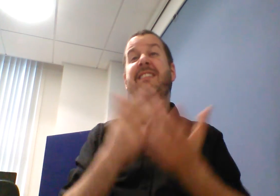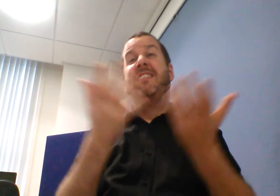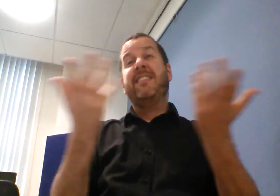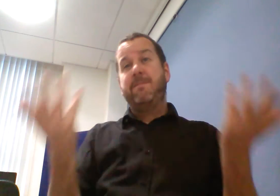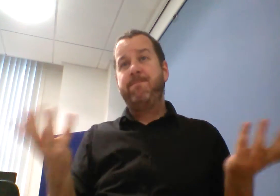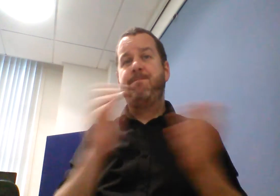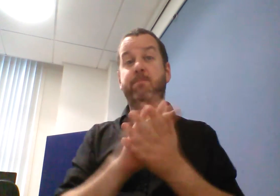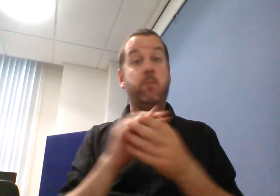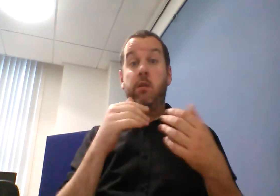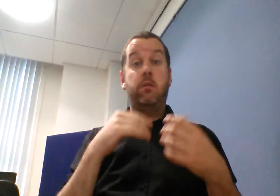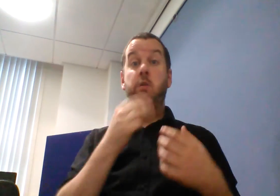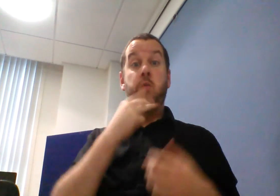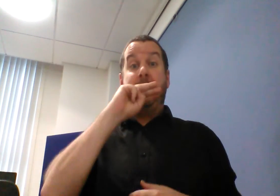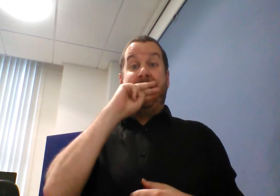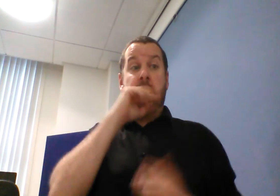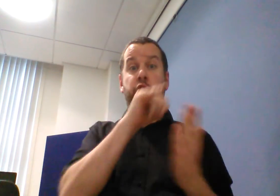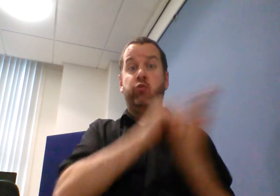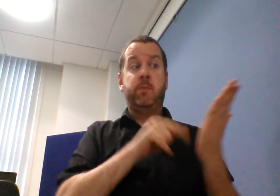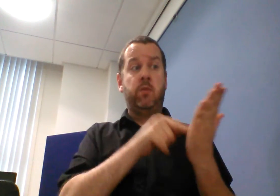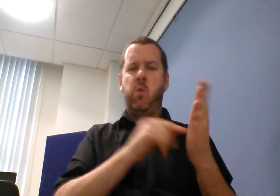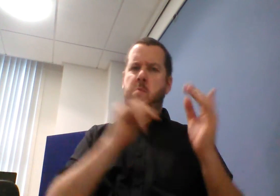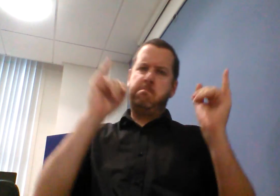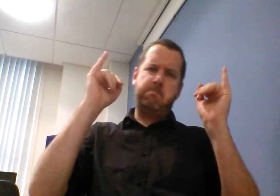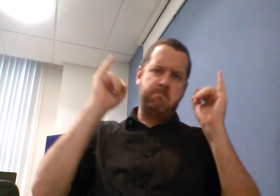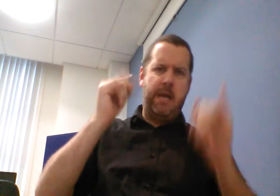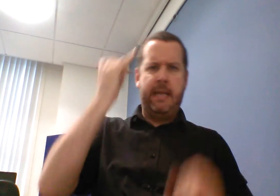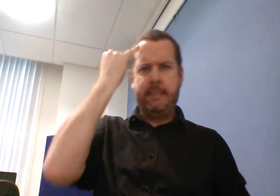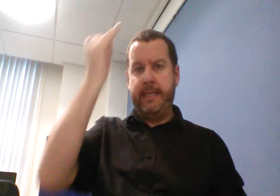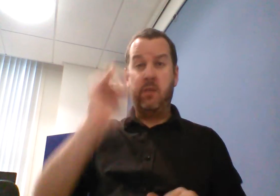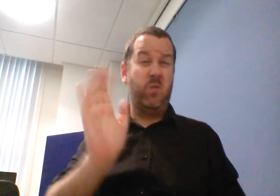This doesn't mean I think an English script is a bad idea, though.